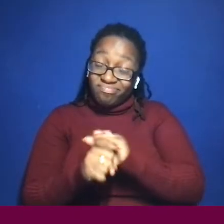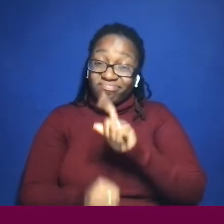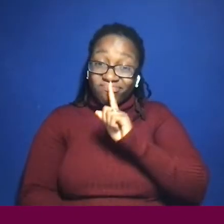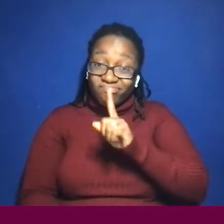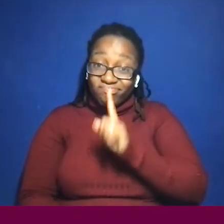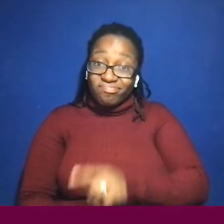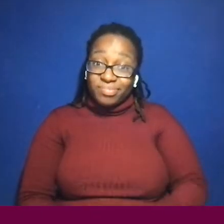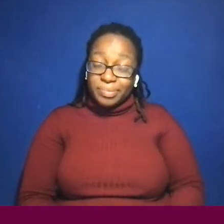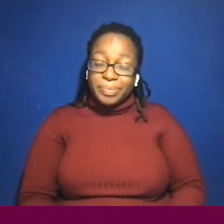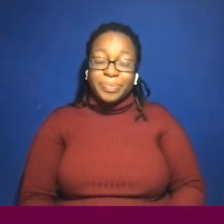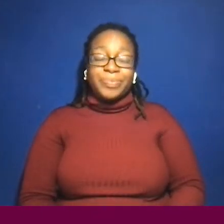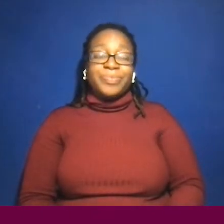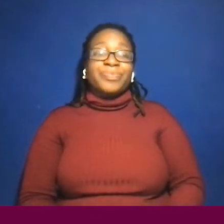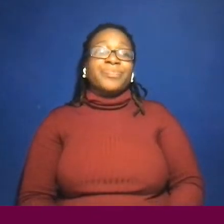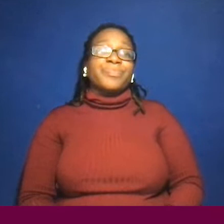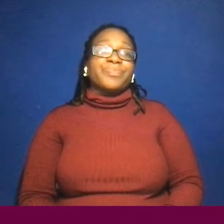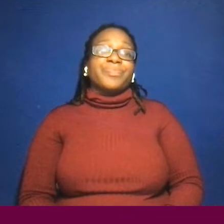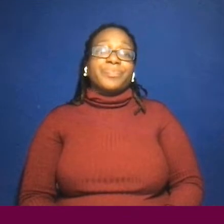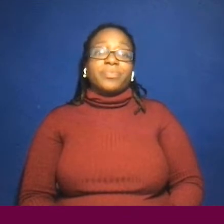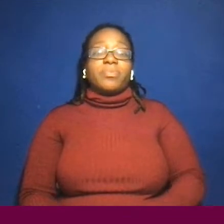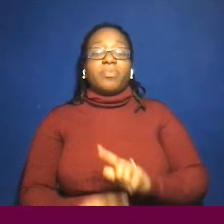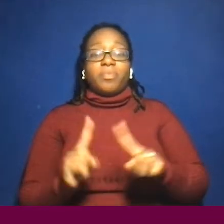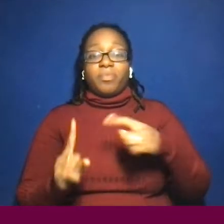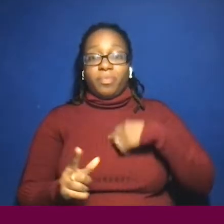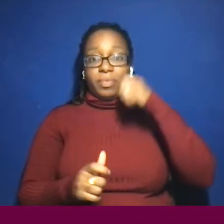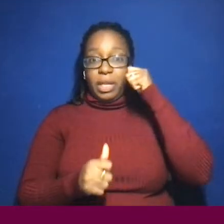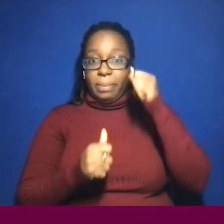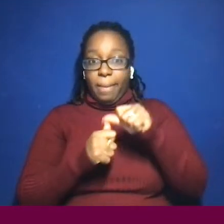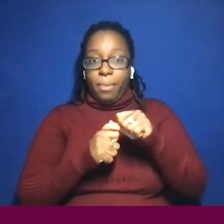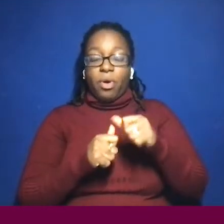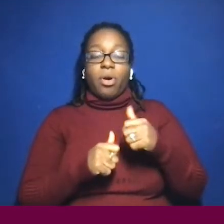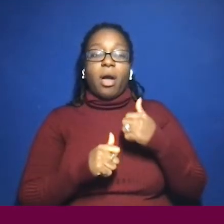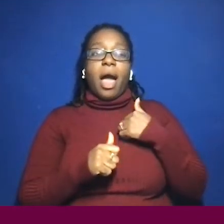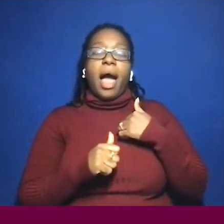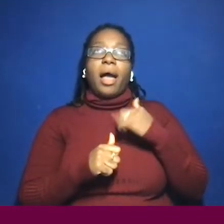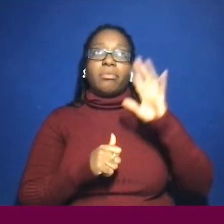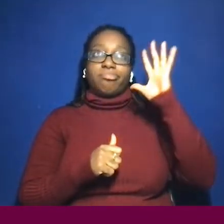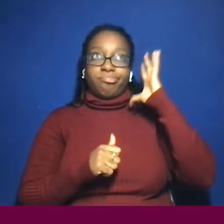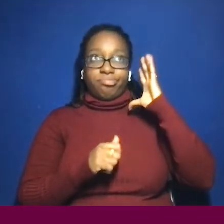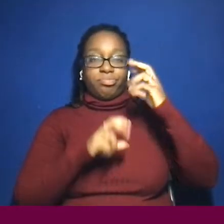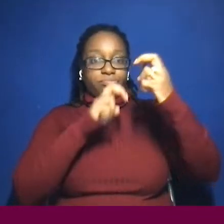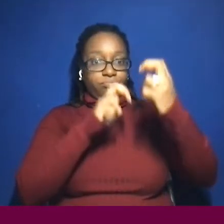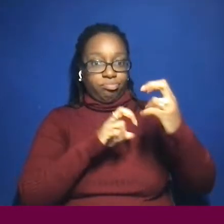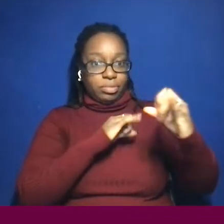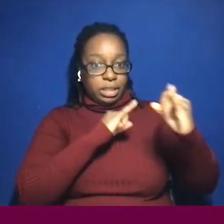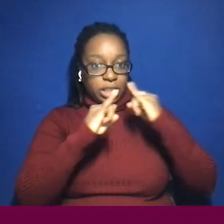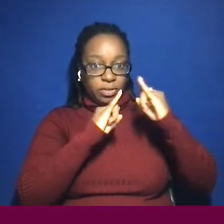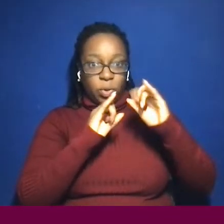But I remember early on, as I was interviewing people, they were telling me about that there were